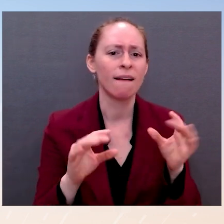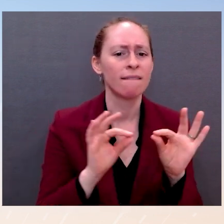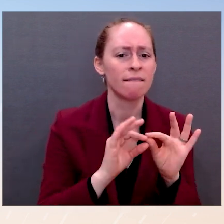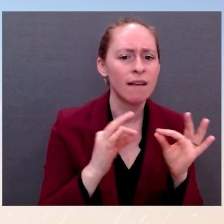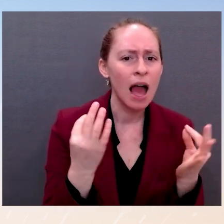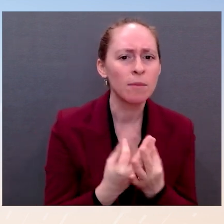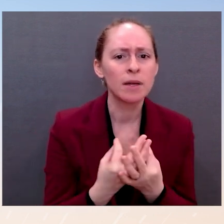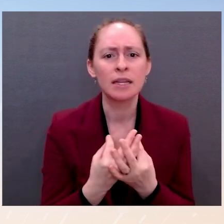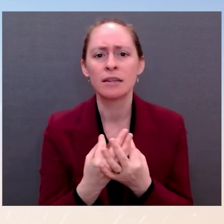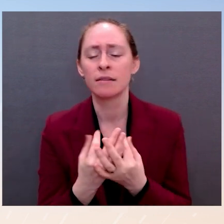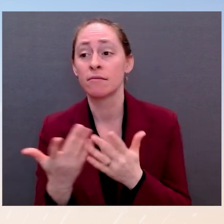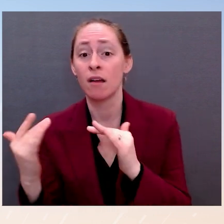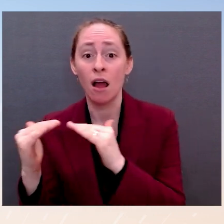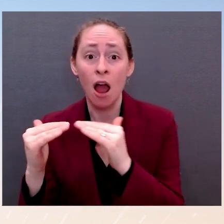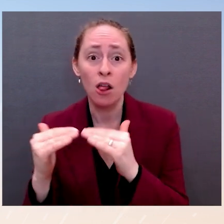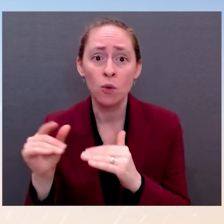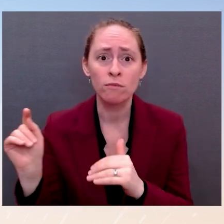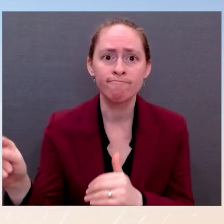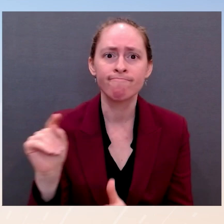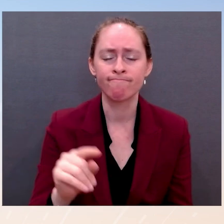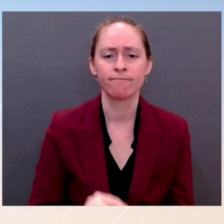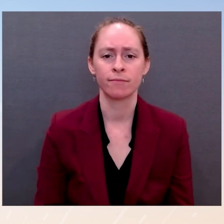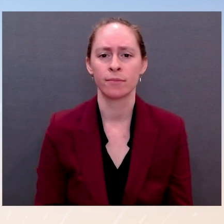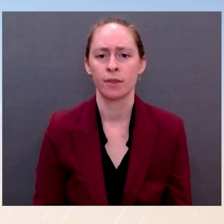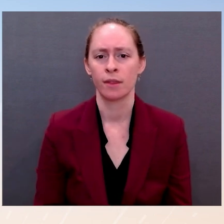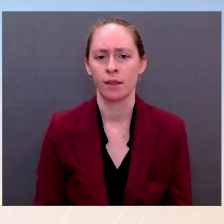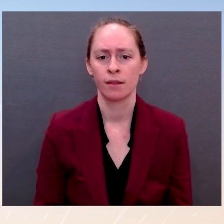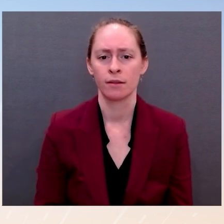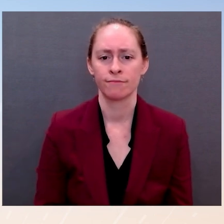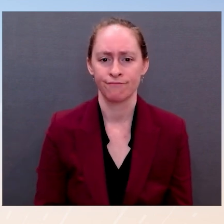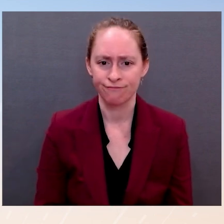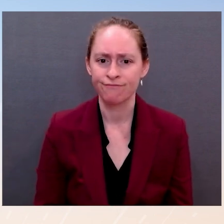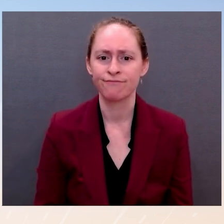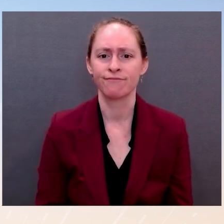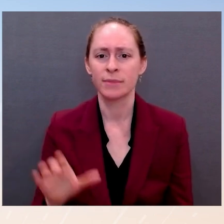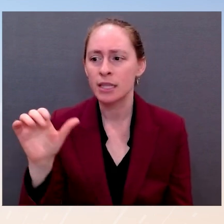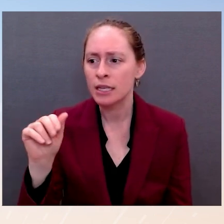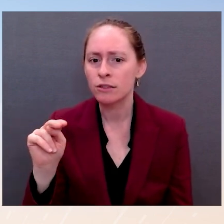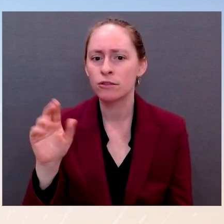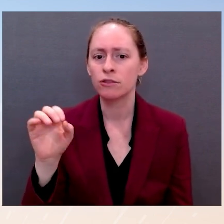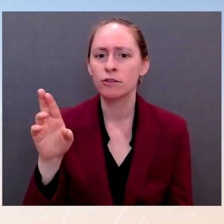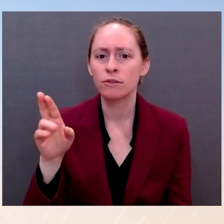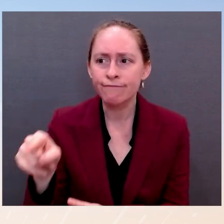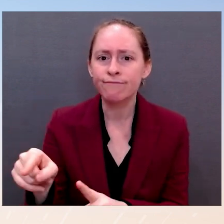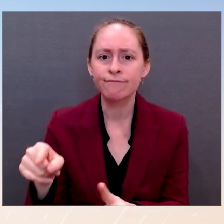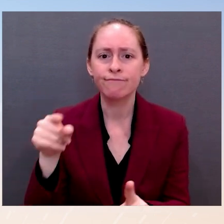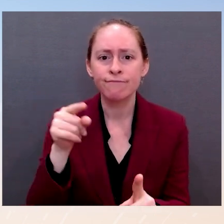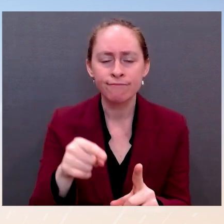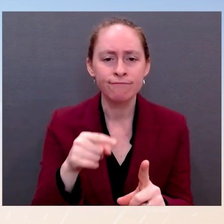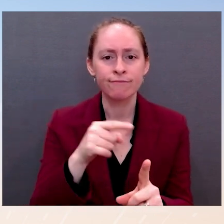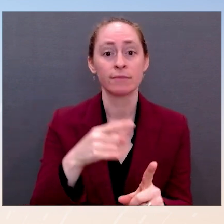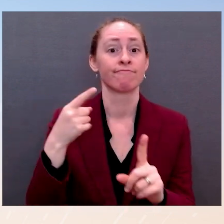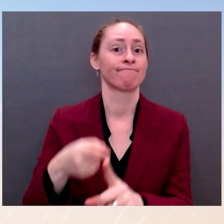you know, friends, colleagues who have been impacted by cancer and in particular, prostate cancer.